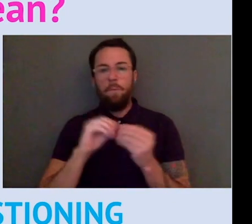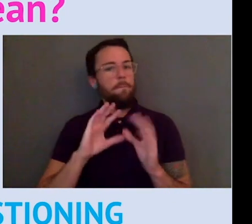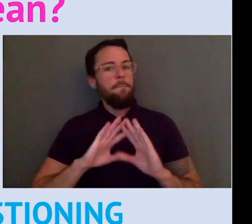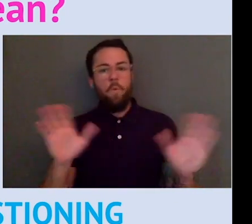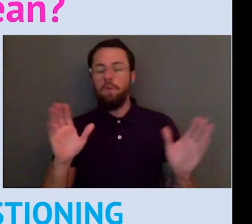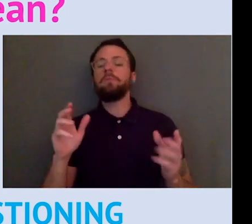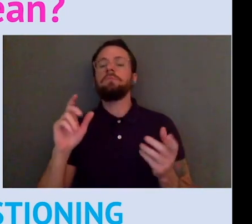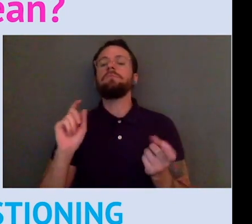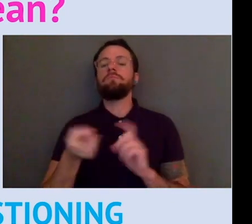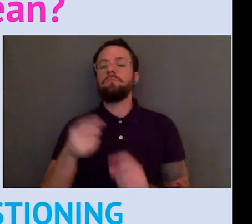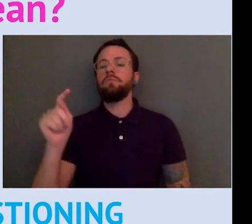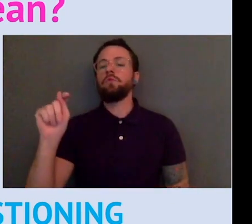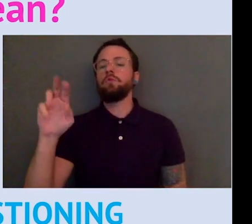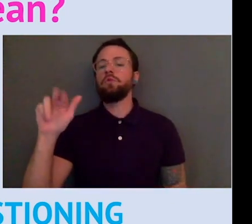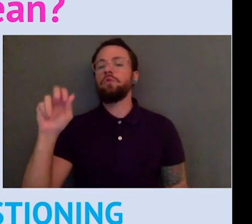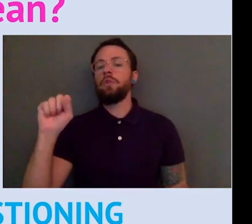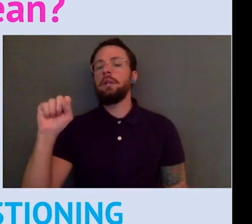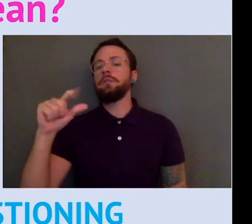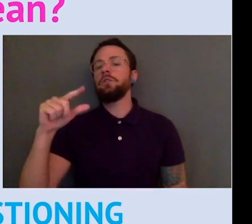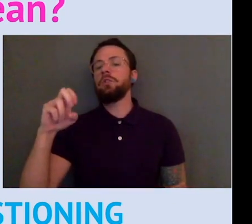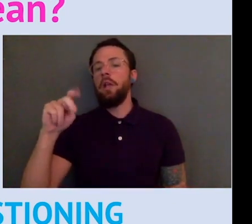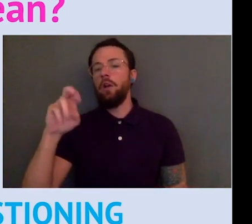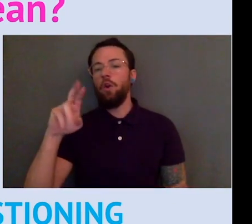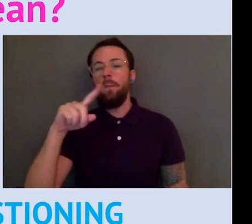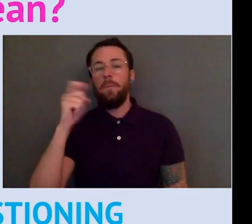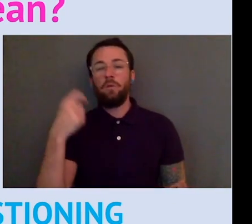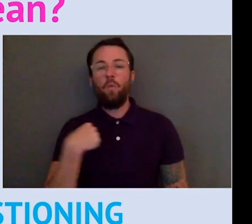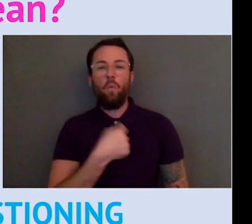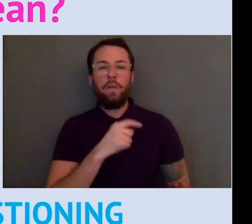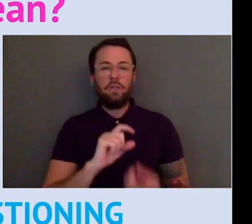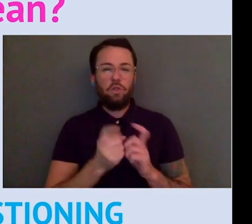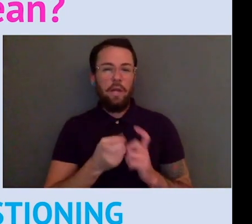Transsexual is now an out dated term. That is no longer used.